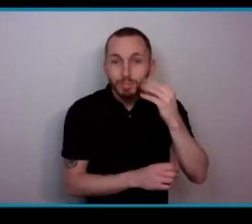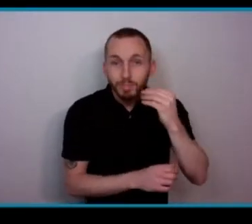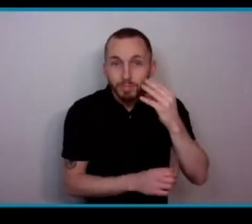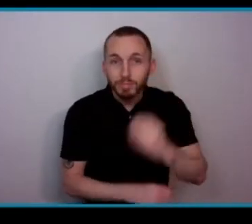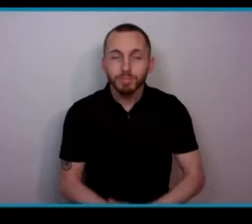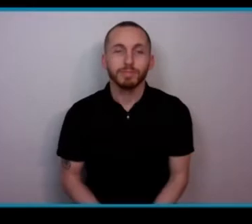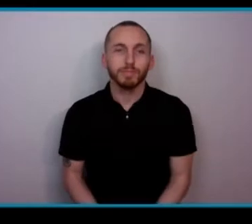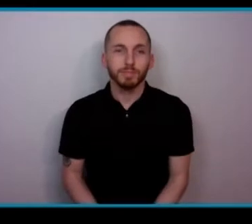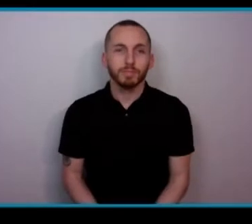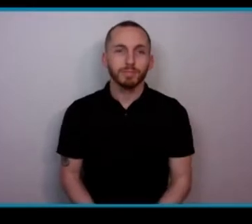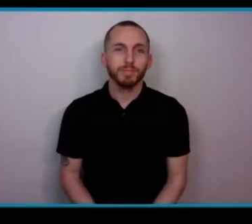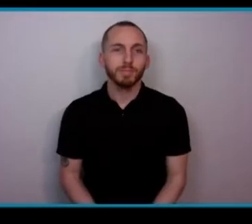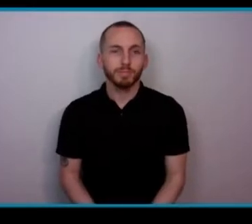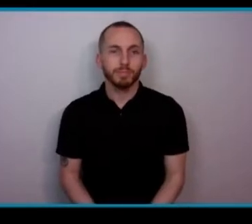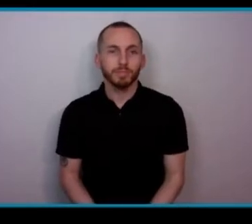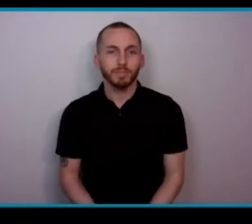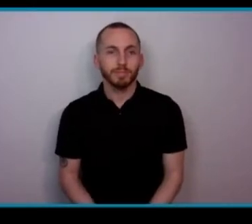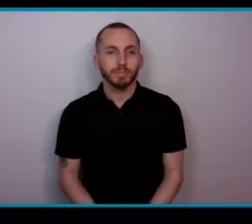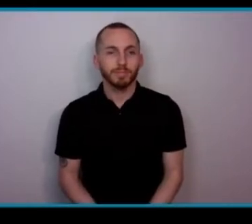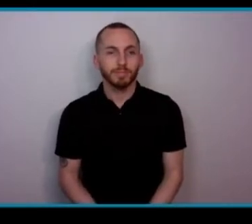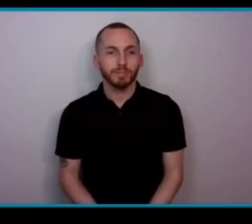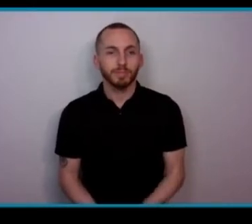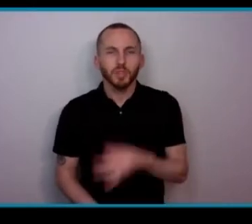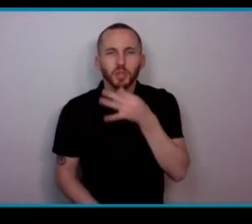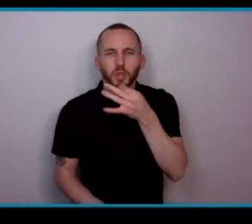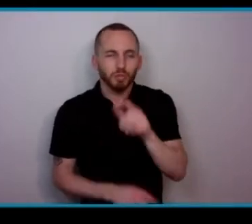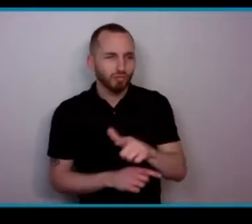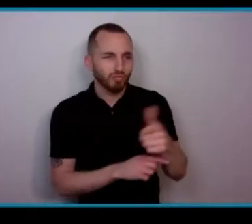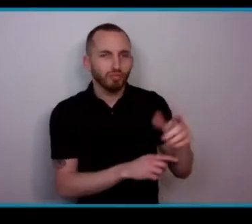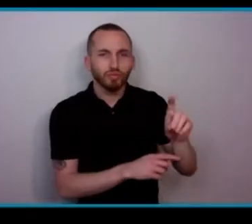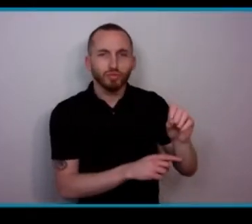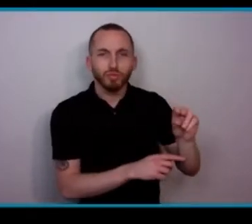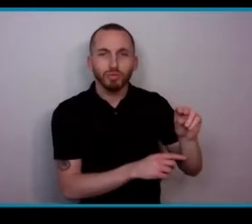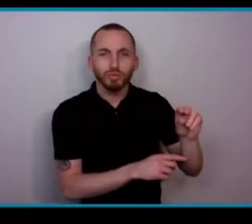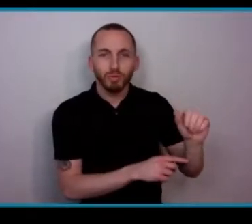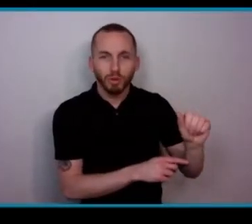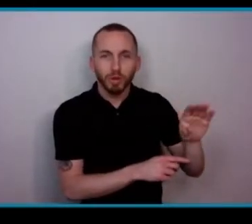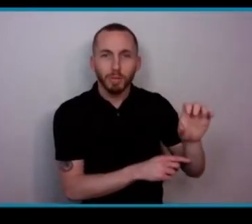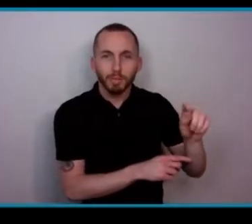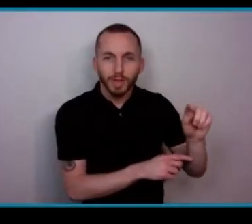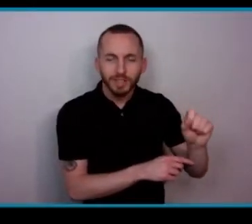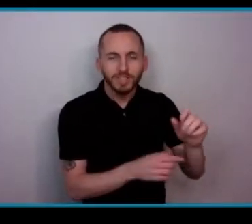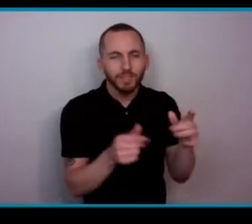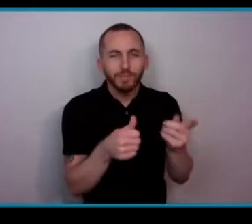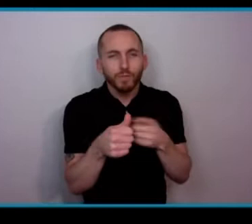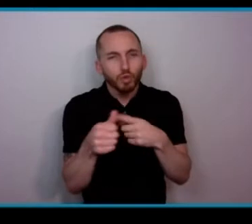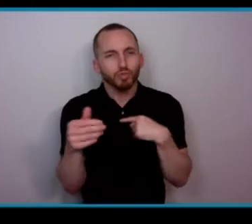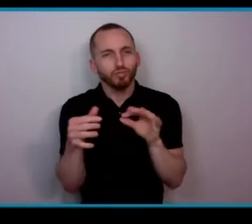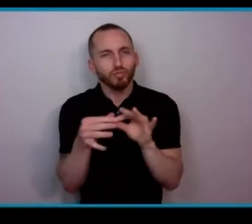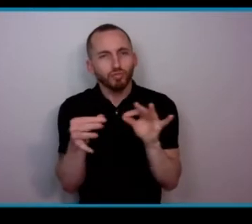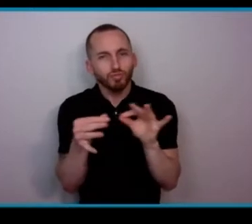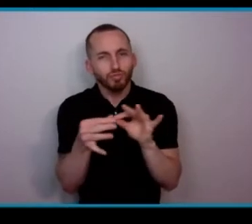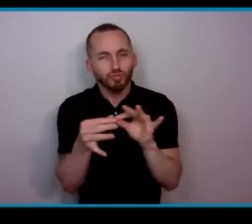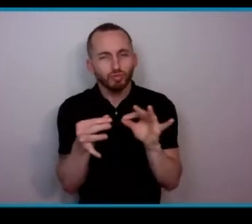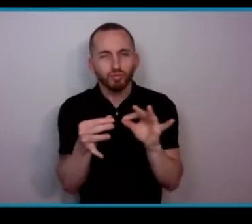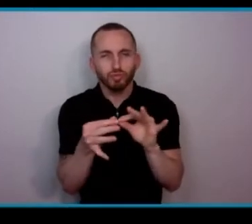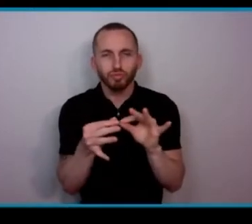Before handing it over to Dr. Betts, I just want to say a word on randomized controlled studies, often viewed as the gold standard for evaluating health interventions.